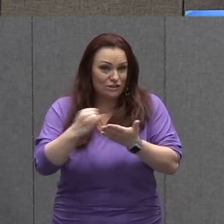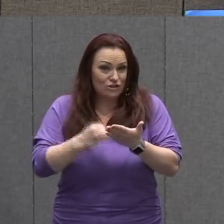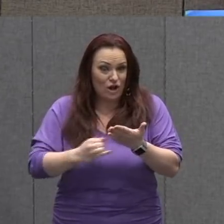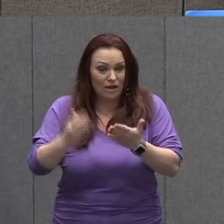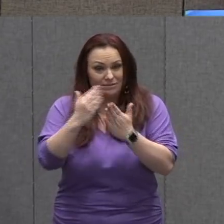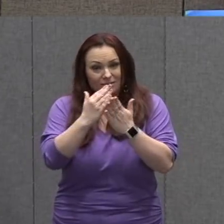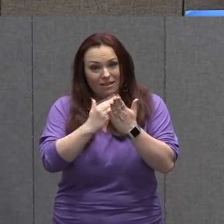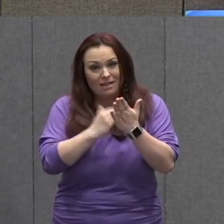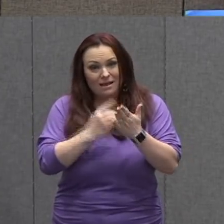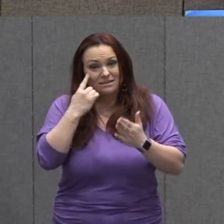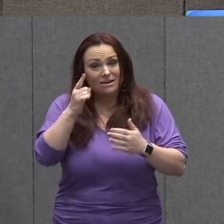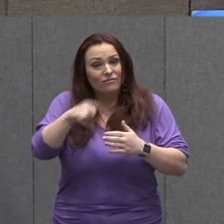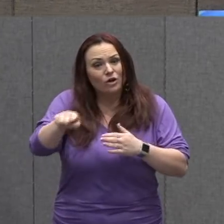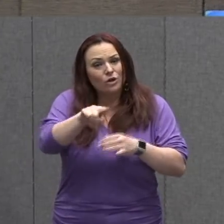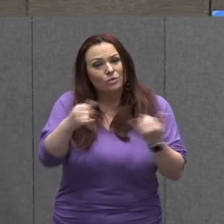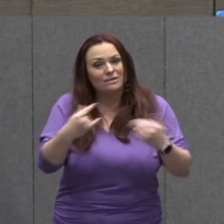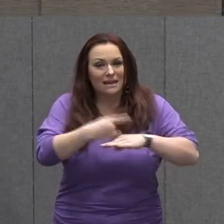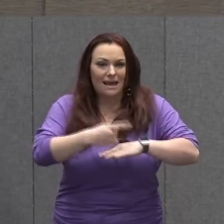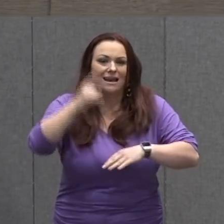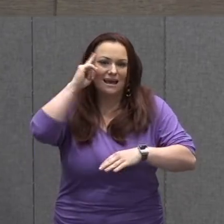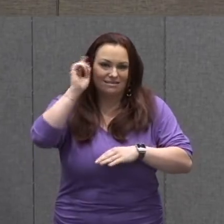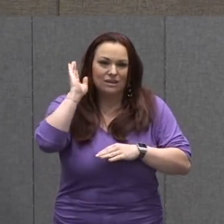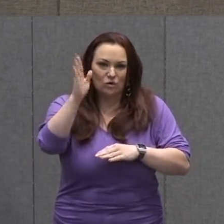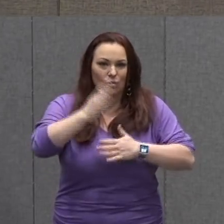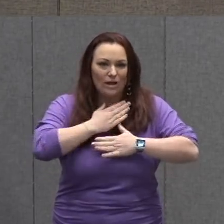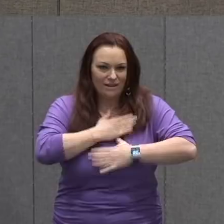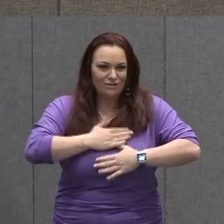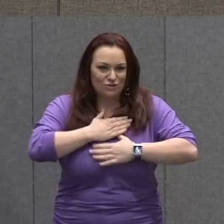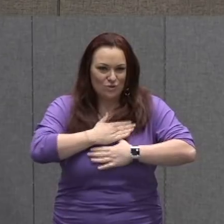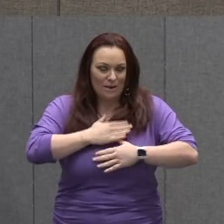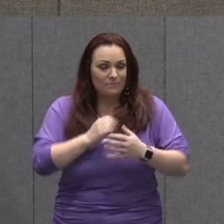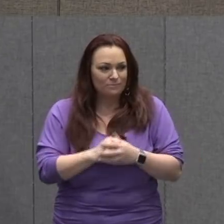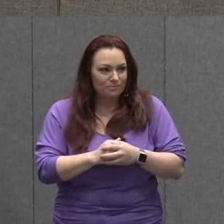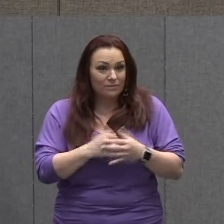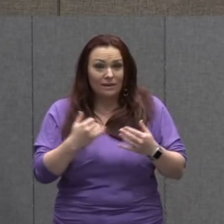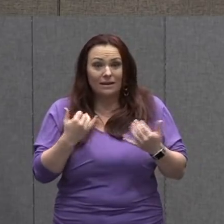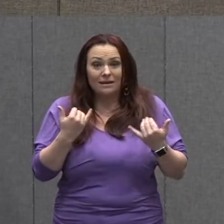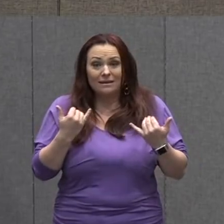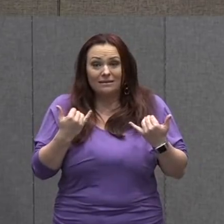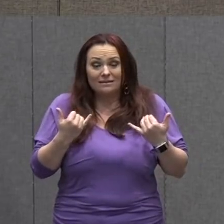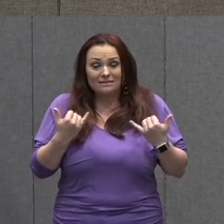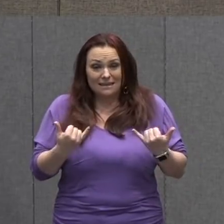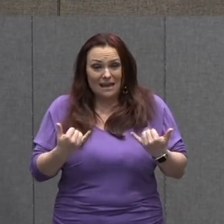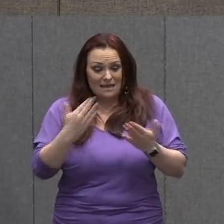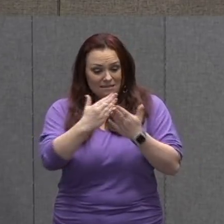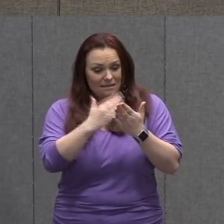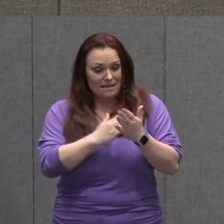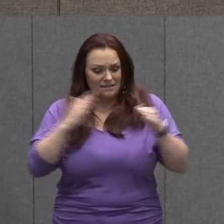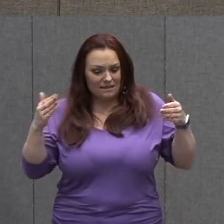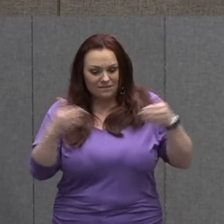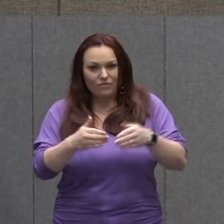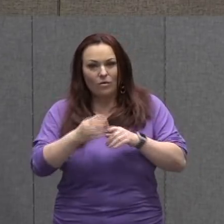I think you're really gonna enjoy it. This lesson is geared for second and third graders but as always,